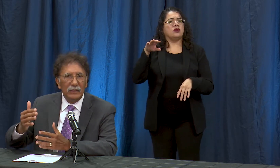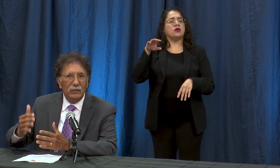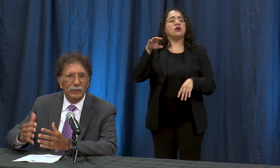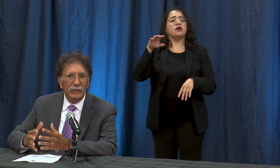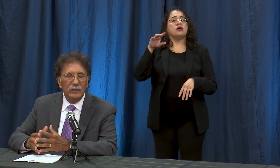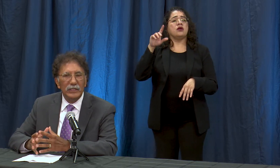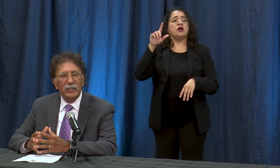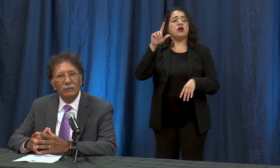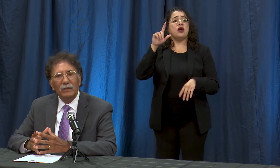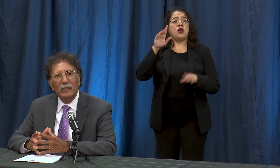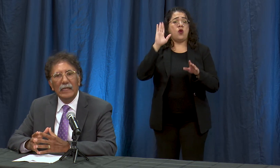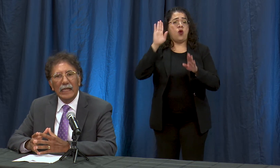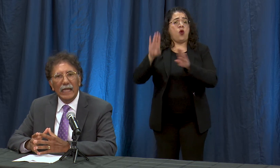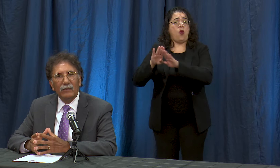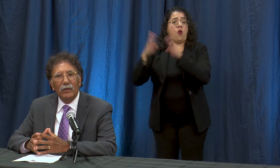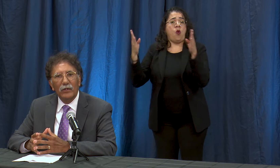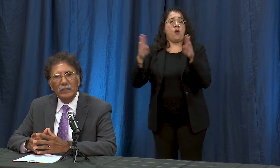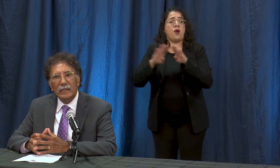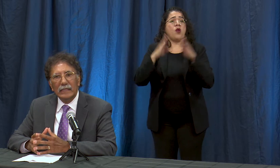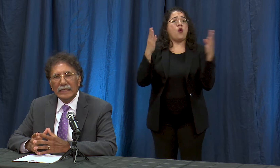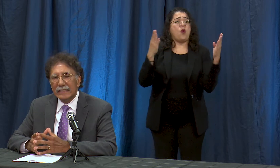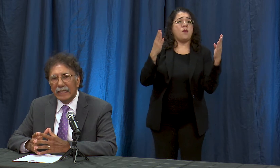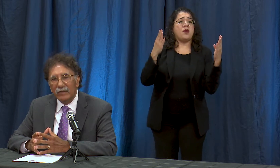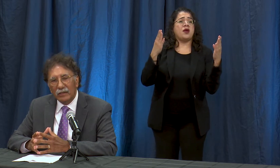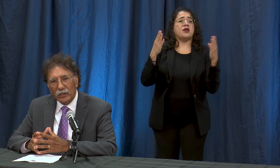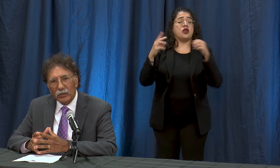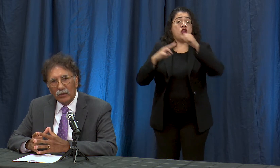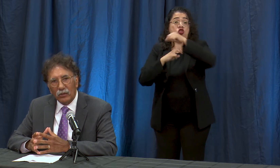to open here this summer and of course the state-of-the-art terminal